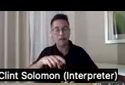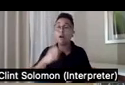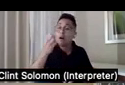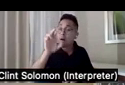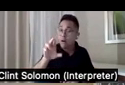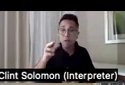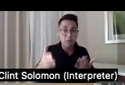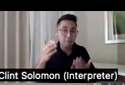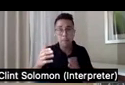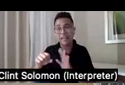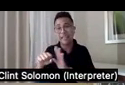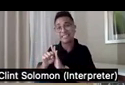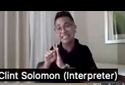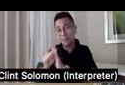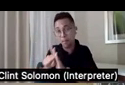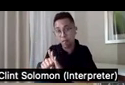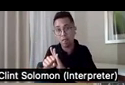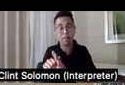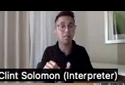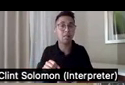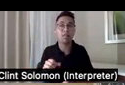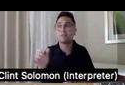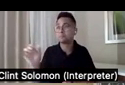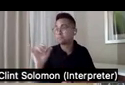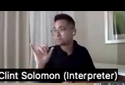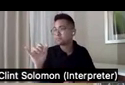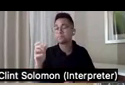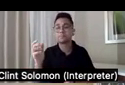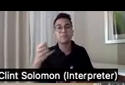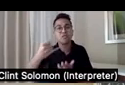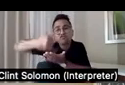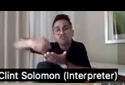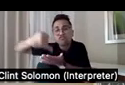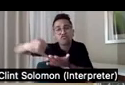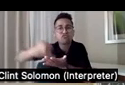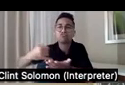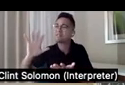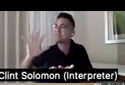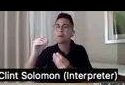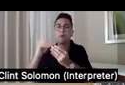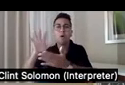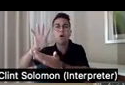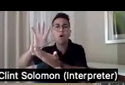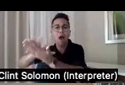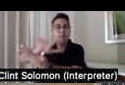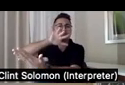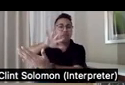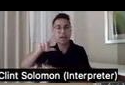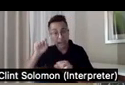a symbol like a line drawing that's more abstract line drawings can be iconic or they can be some